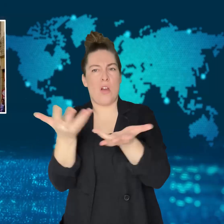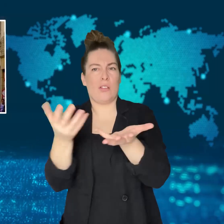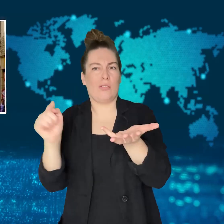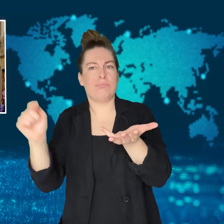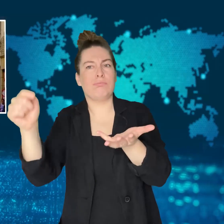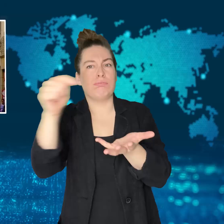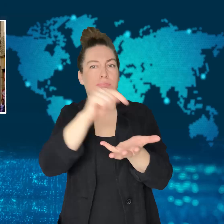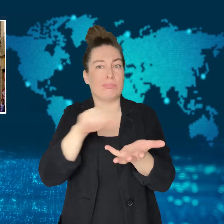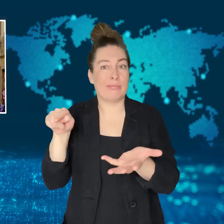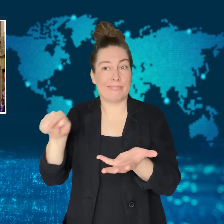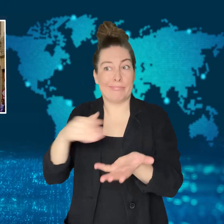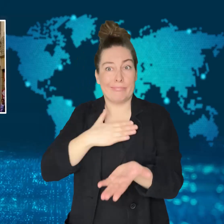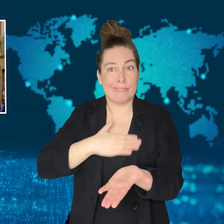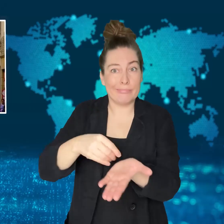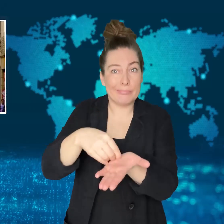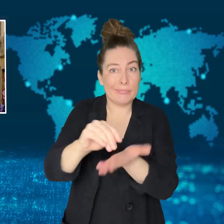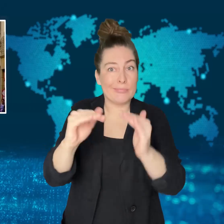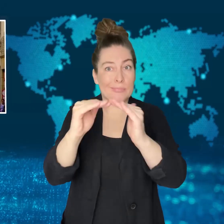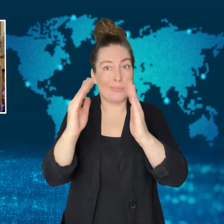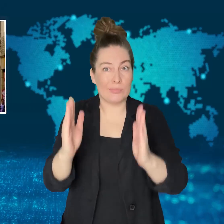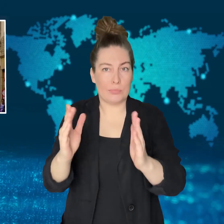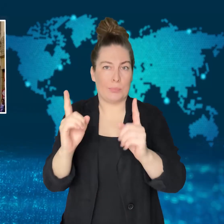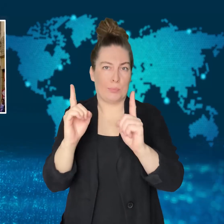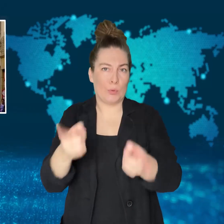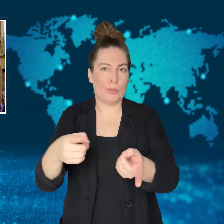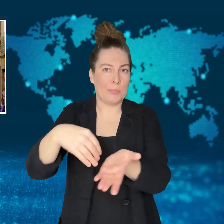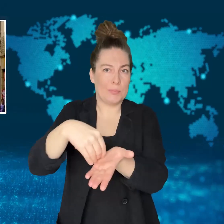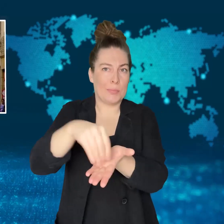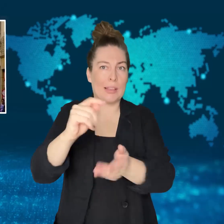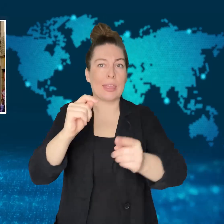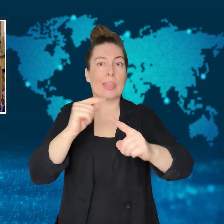unveiled the plan as part of an effort to